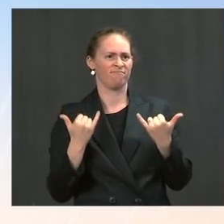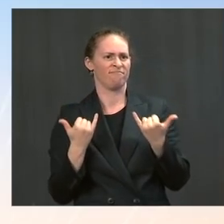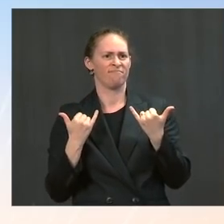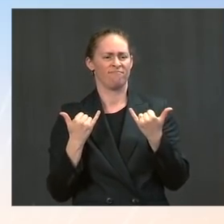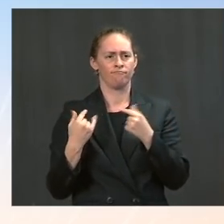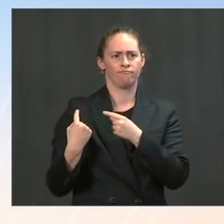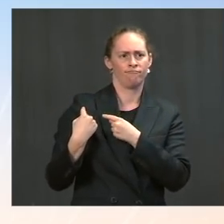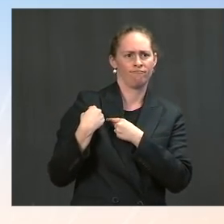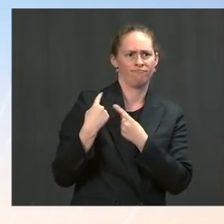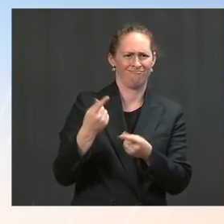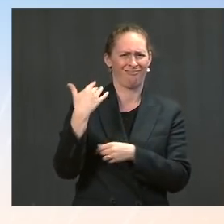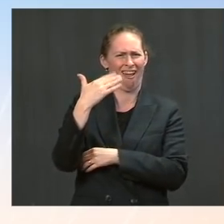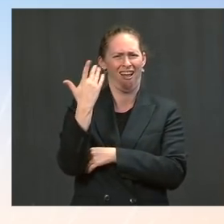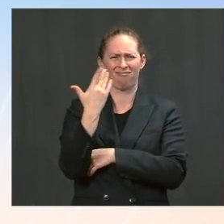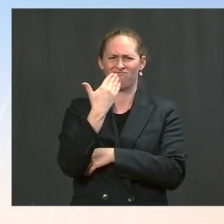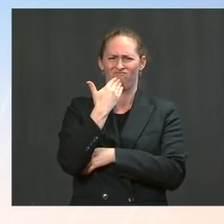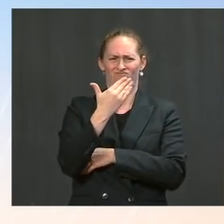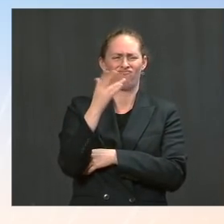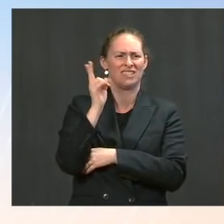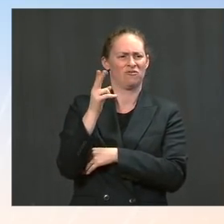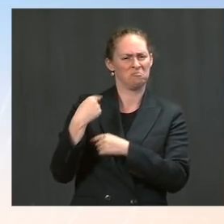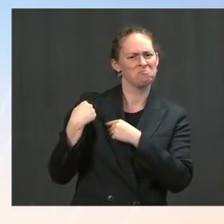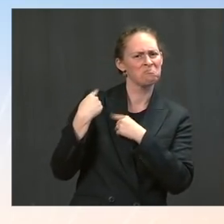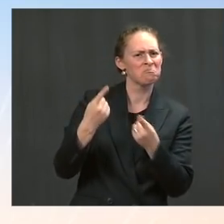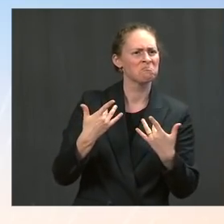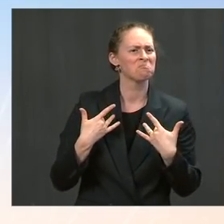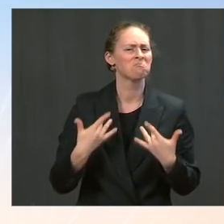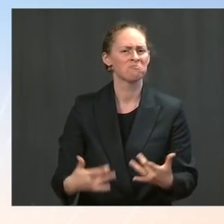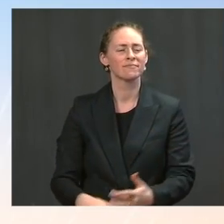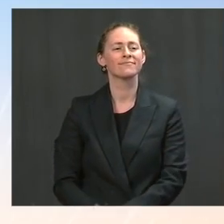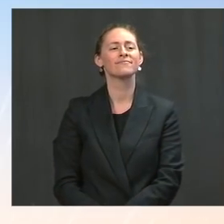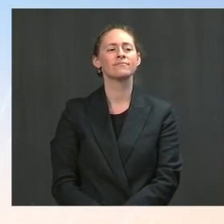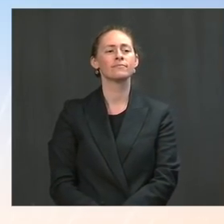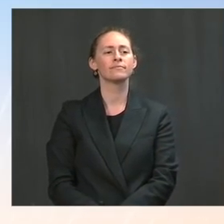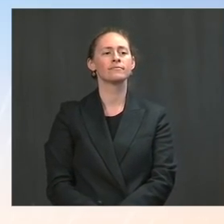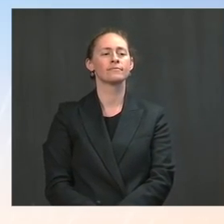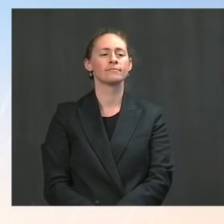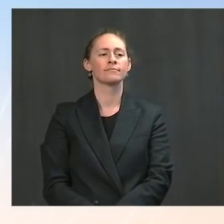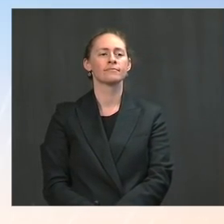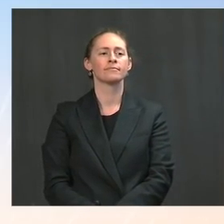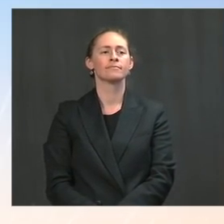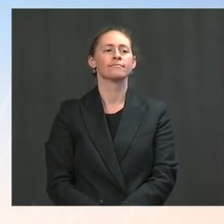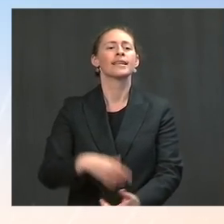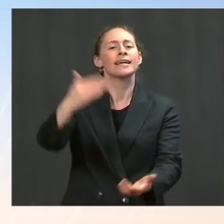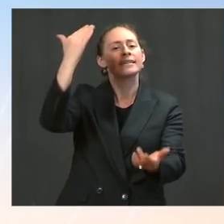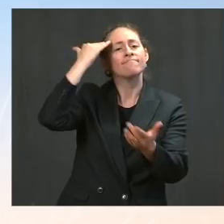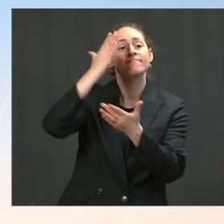And these -- these members who were -- some of them were members, I should say -- The Press: One member.